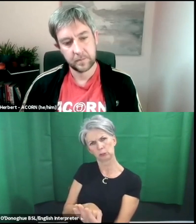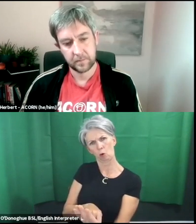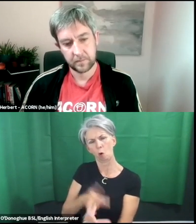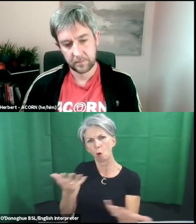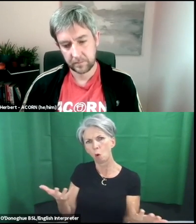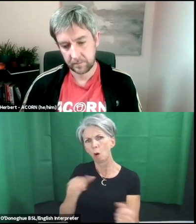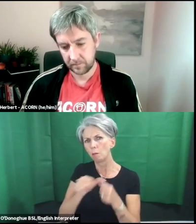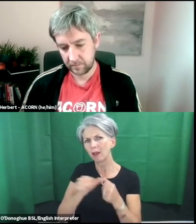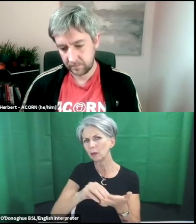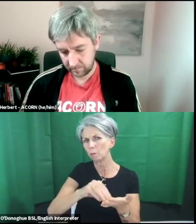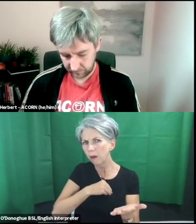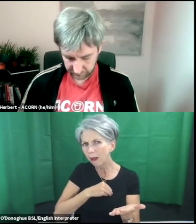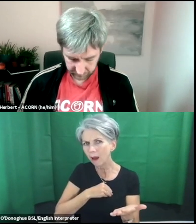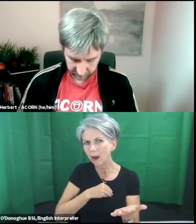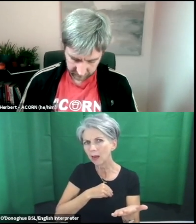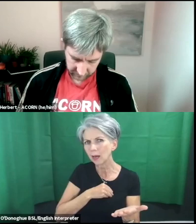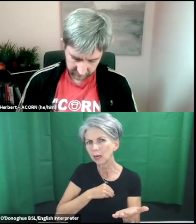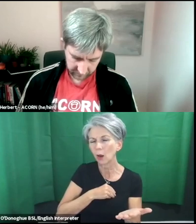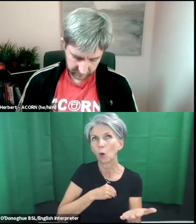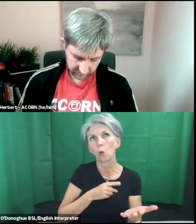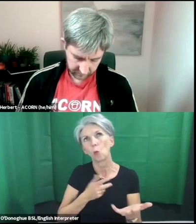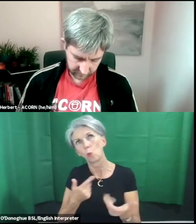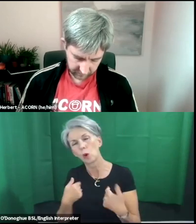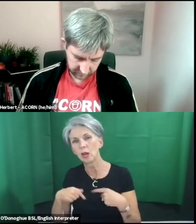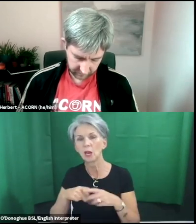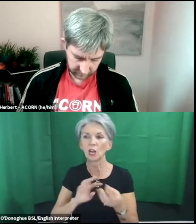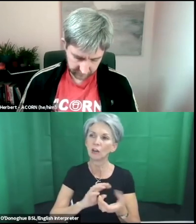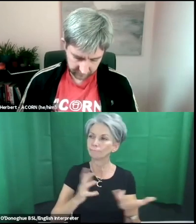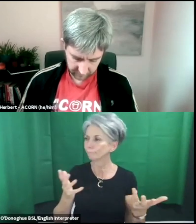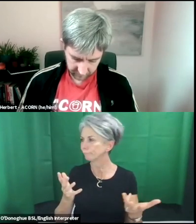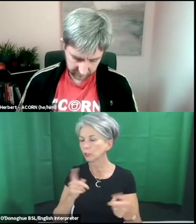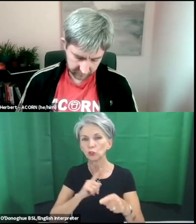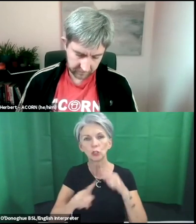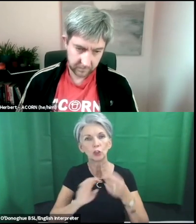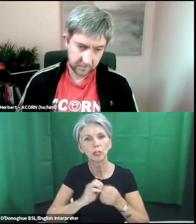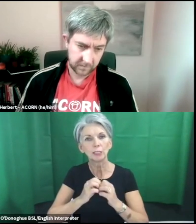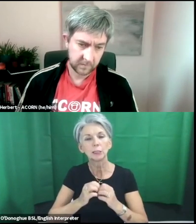We'll create also- we're trying to create more resources together.